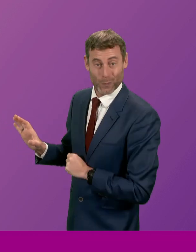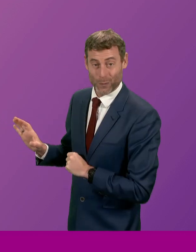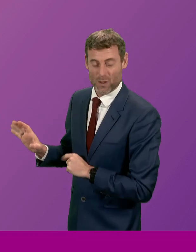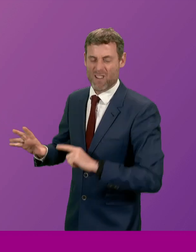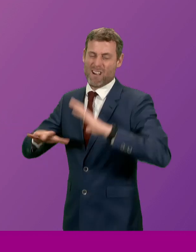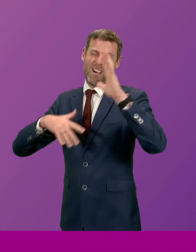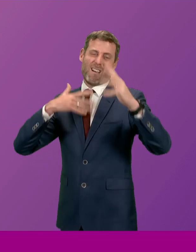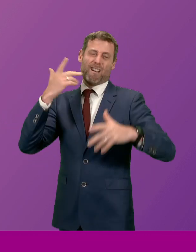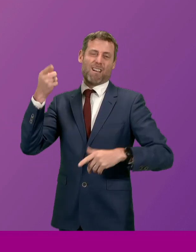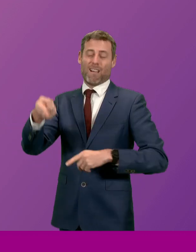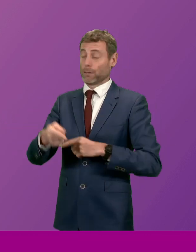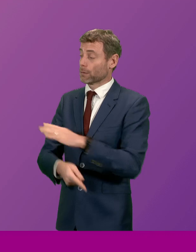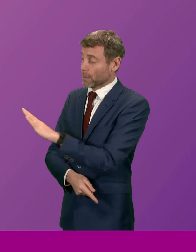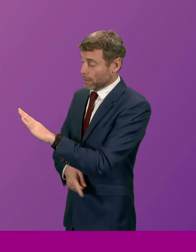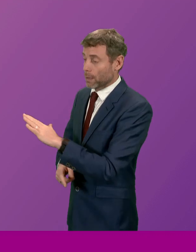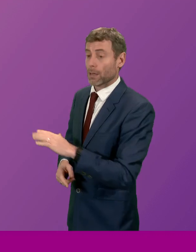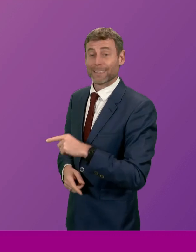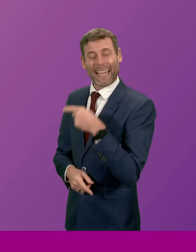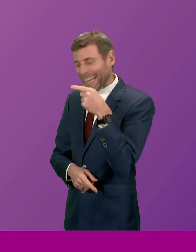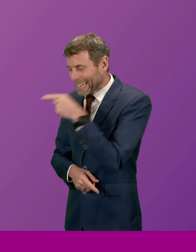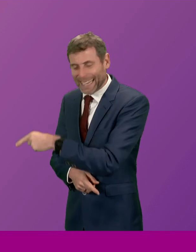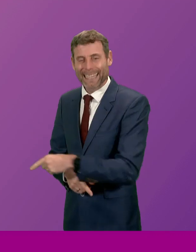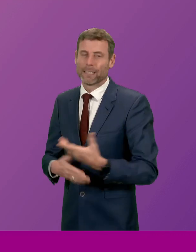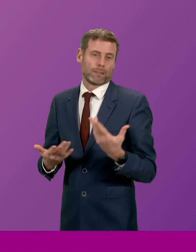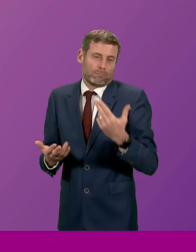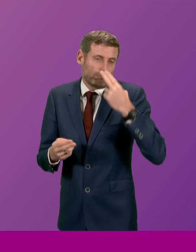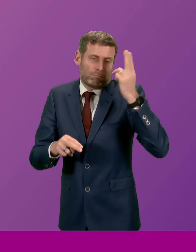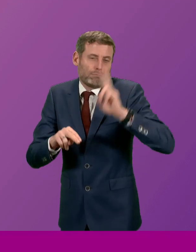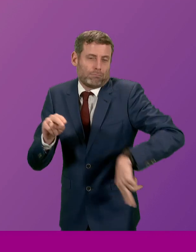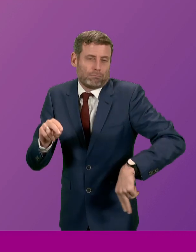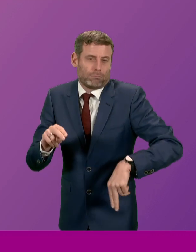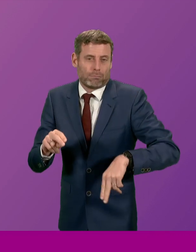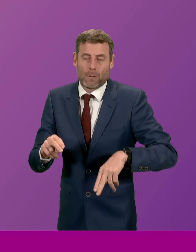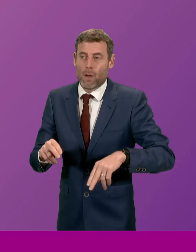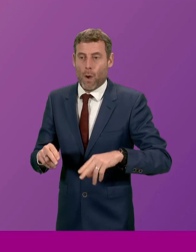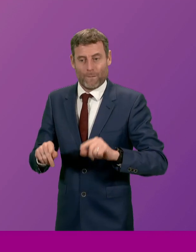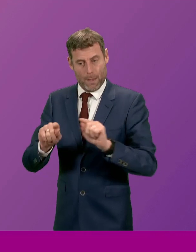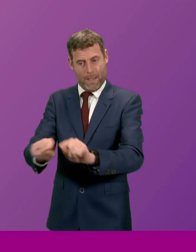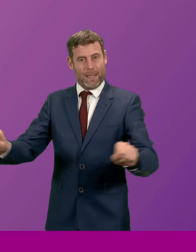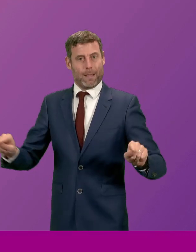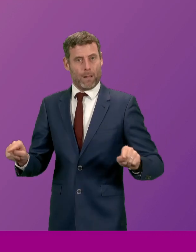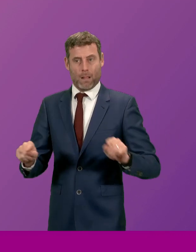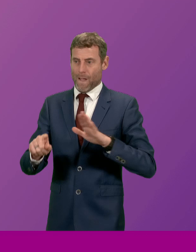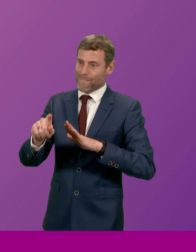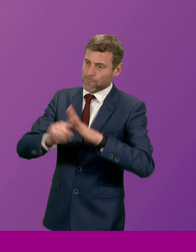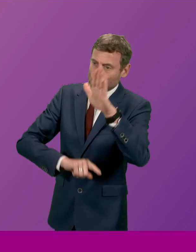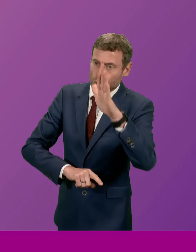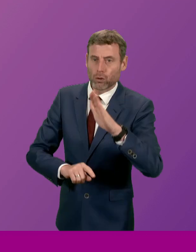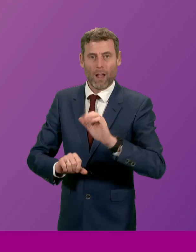Members! Mr Findlay has no interest in the prospects and the future of the people of Scotland.